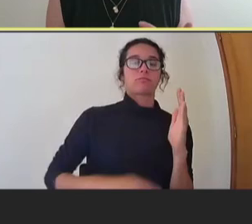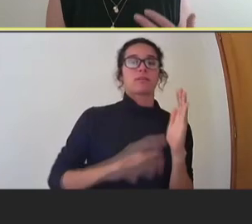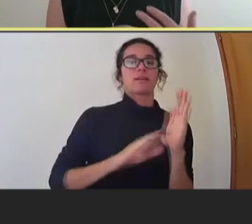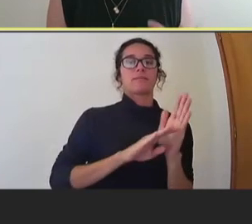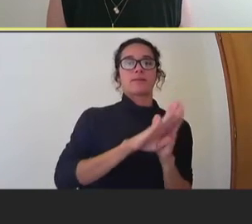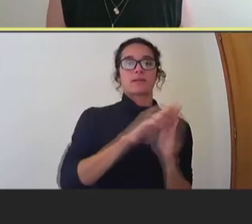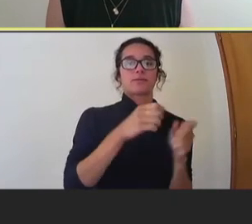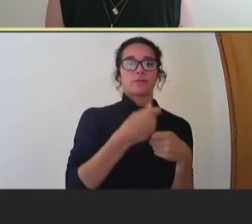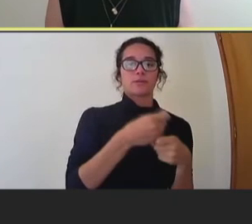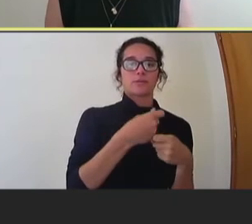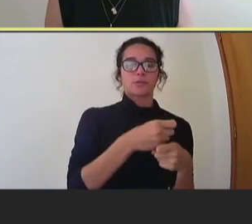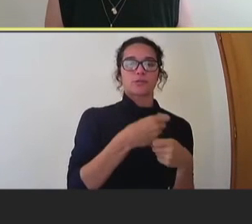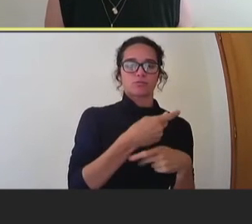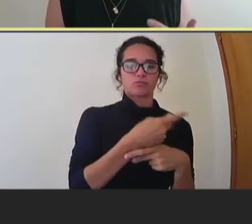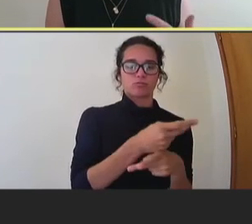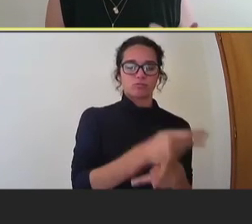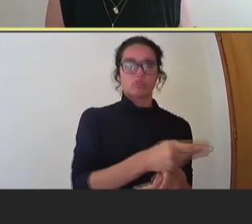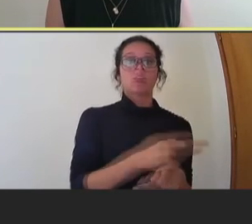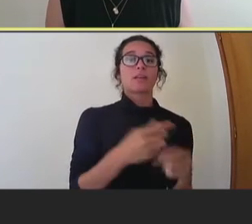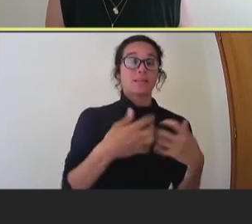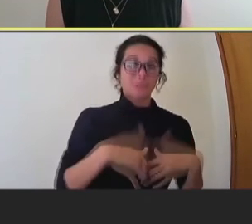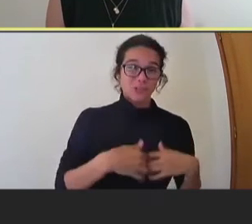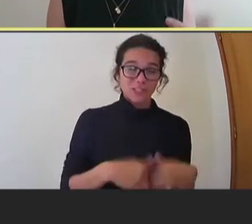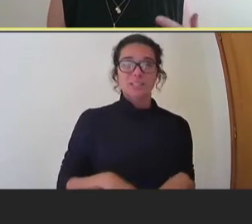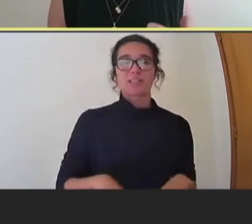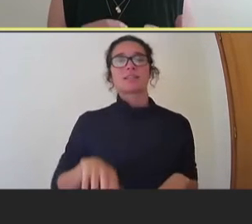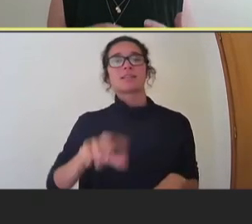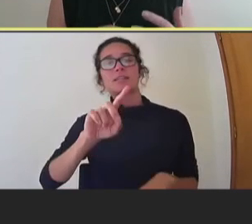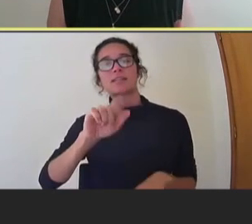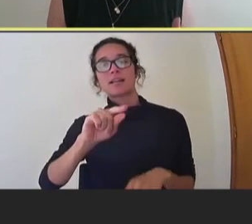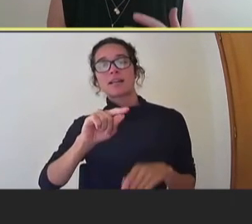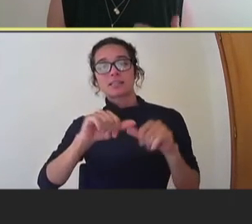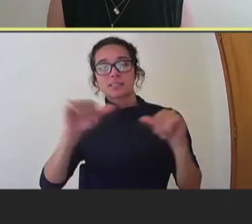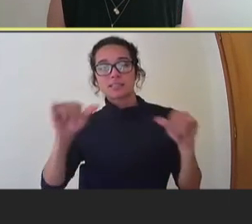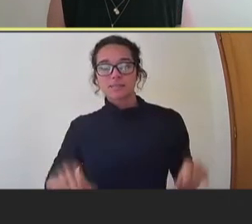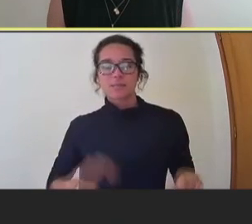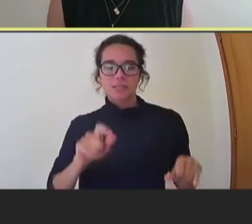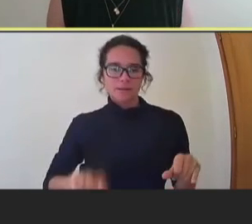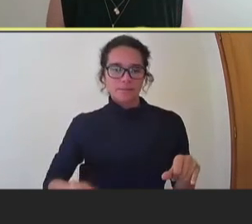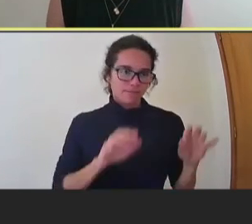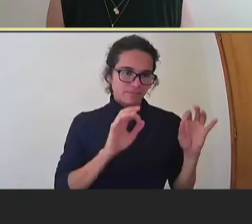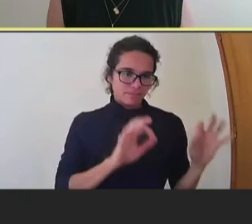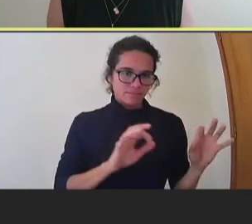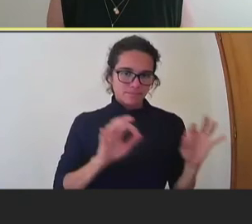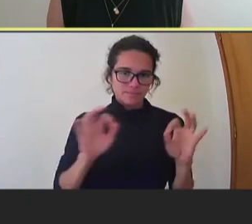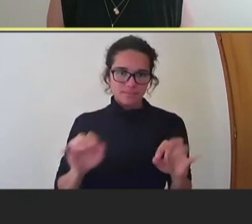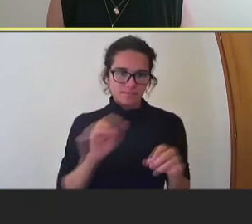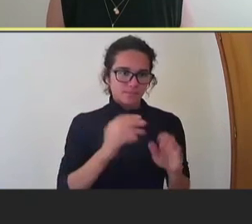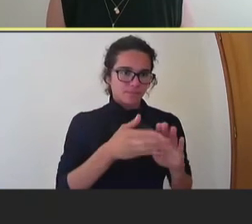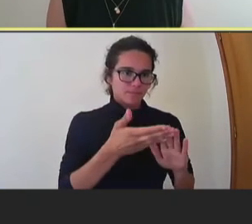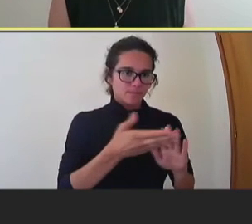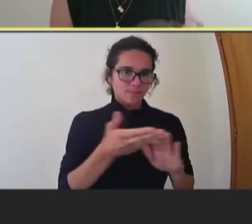all the data systems, are working, but the people who are using them know what to do. So,